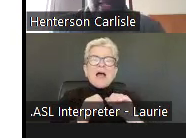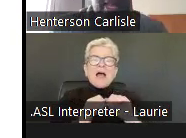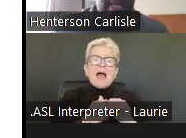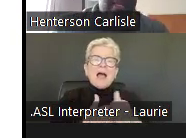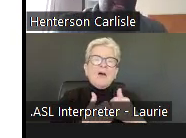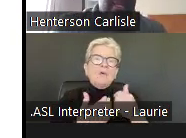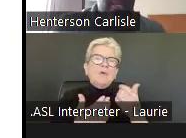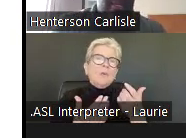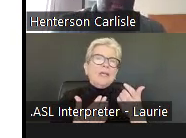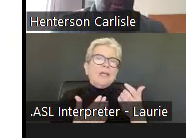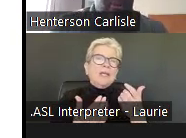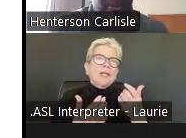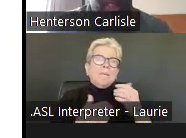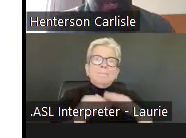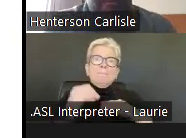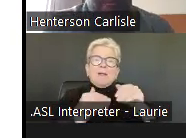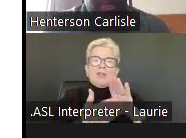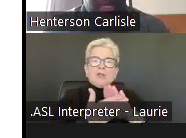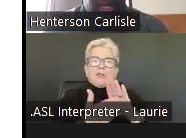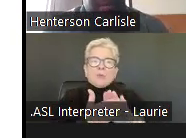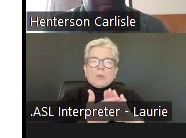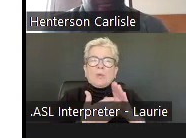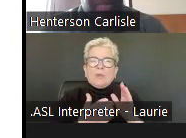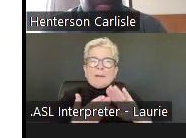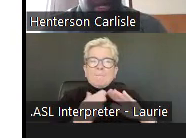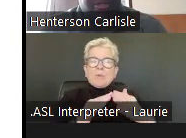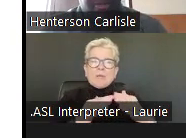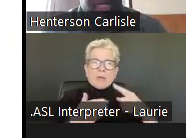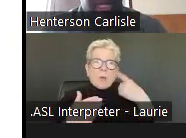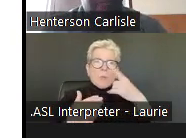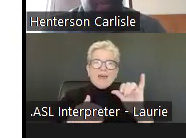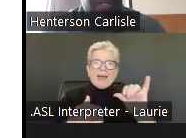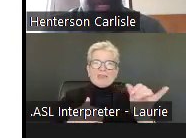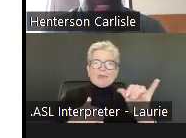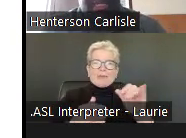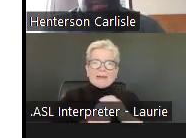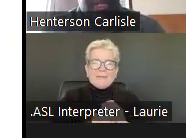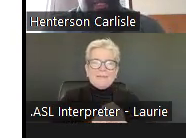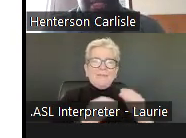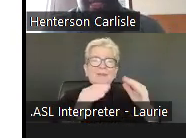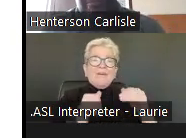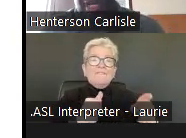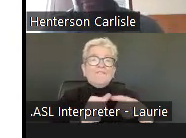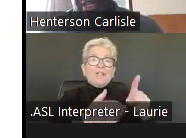class, in this school? Also, again first week activities, is it a modified